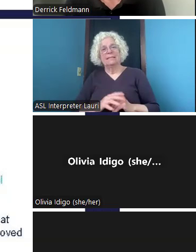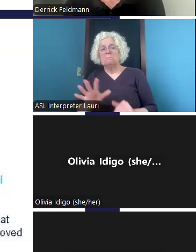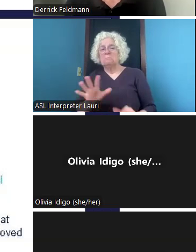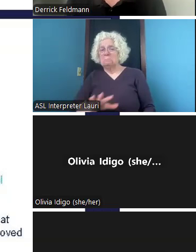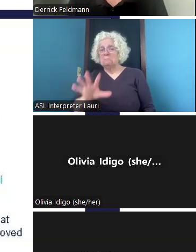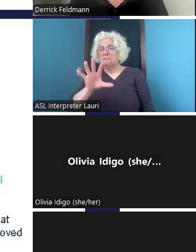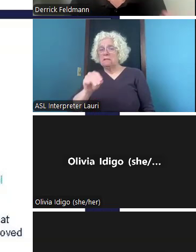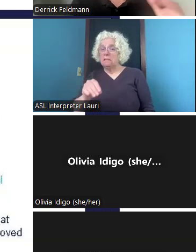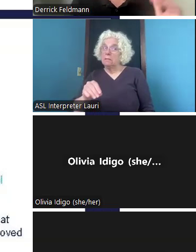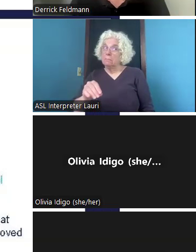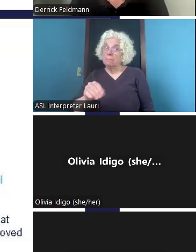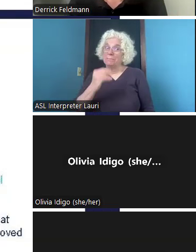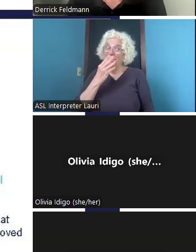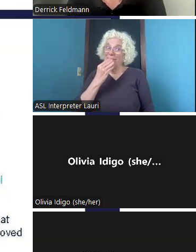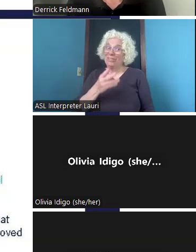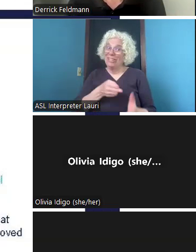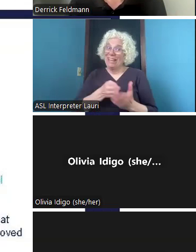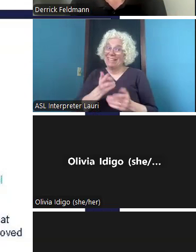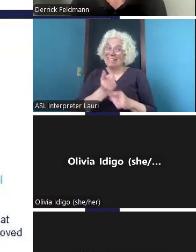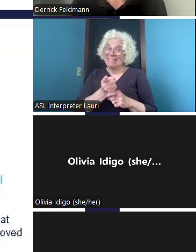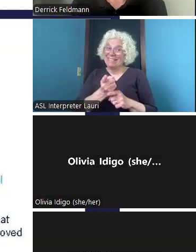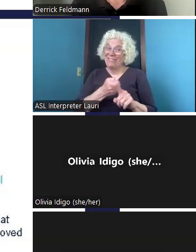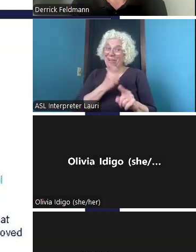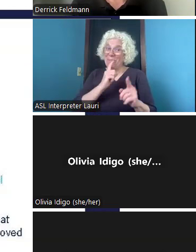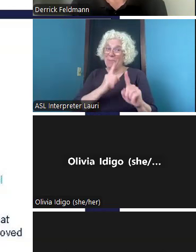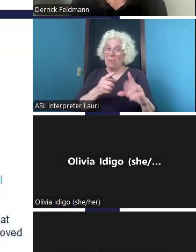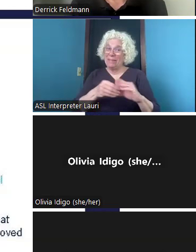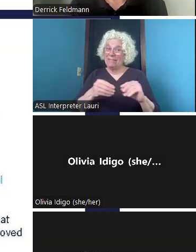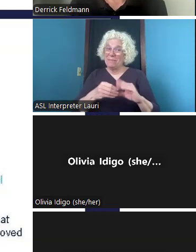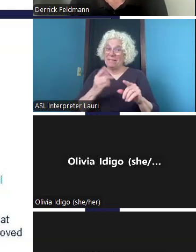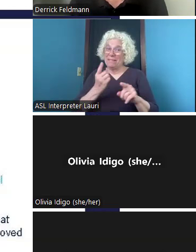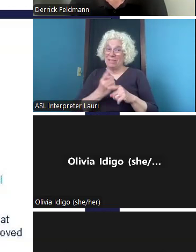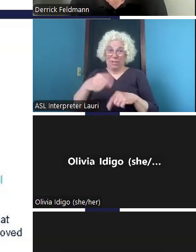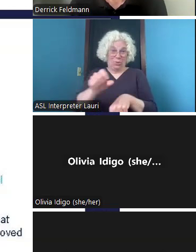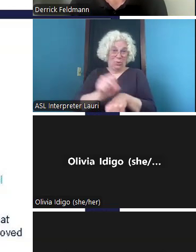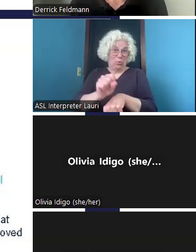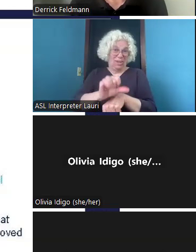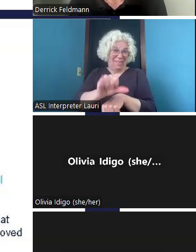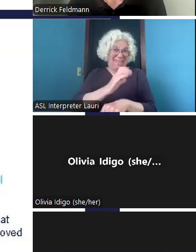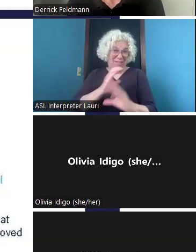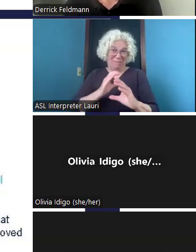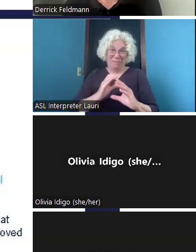That's 50--that's pretty good. Honestly, from a messaging perspective, for any of you that work on messaging,